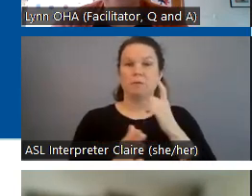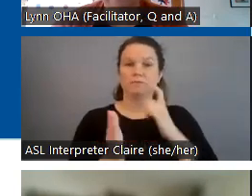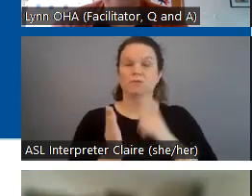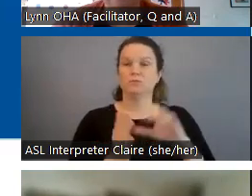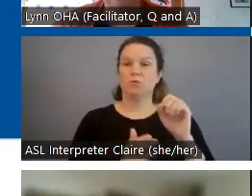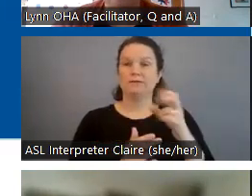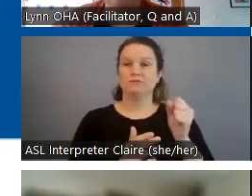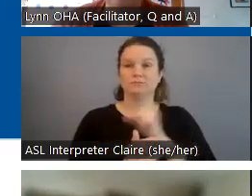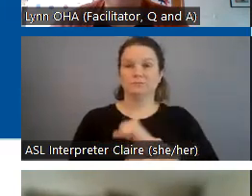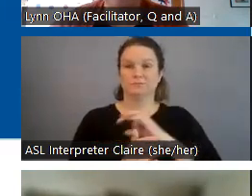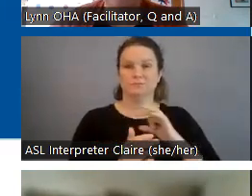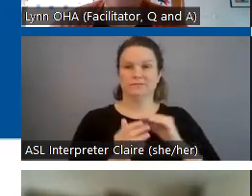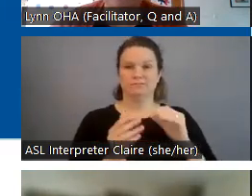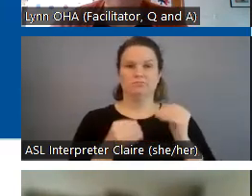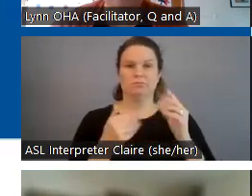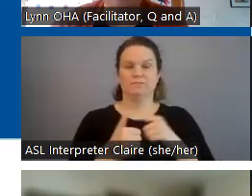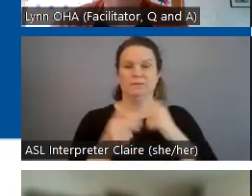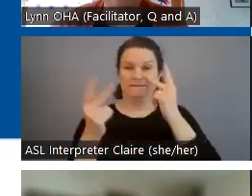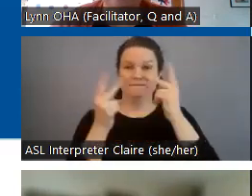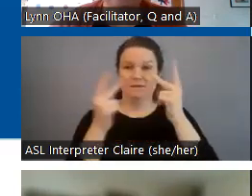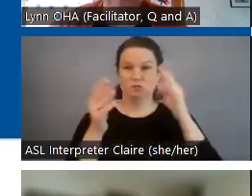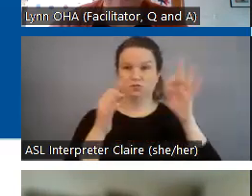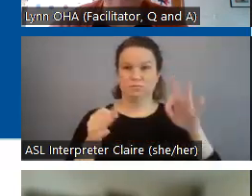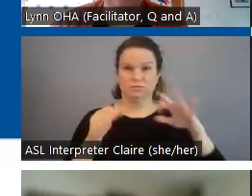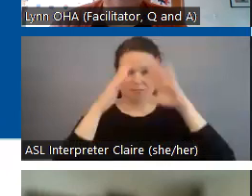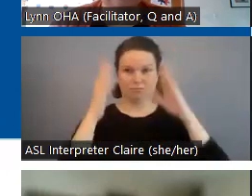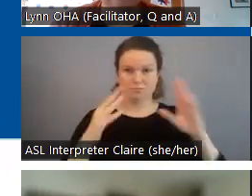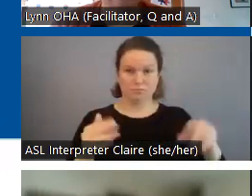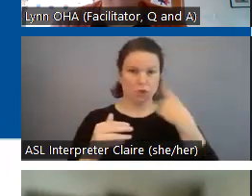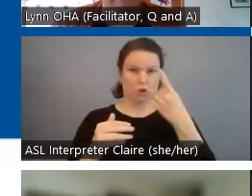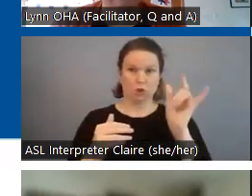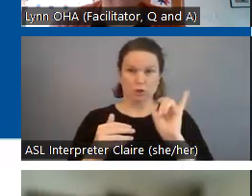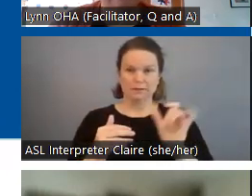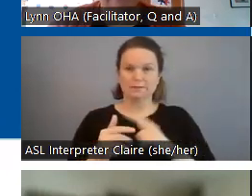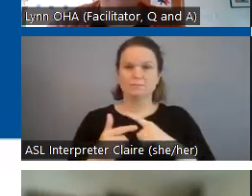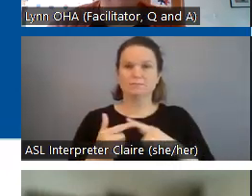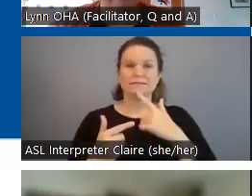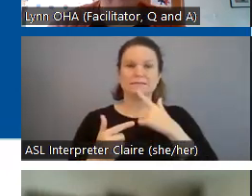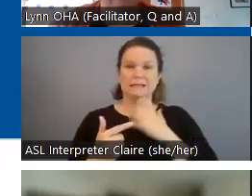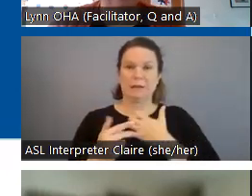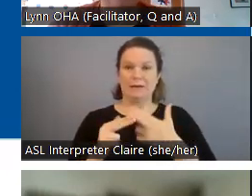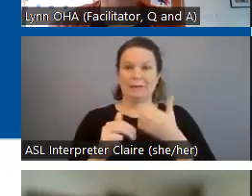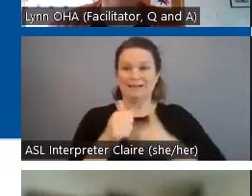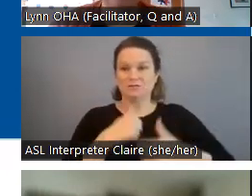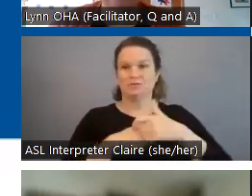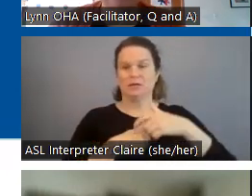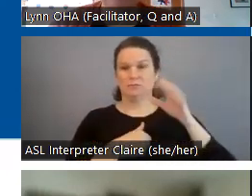doing the following: giving visual descriptions of our appearance on screen, stating our